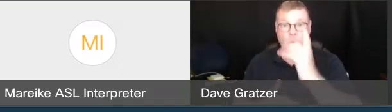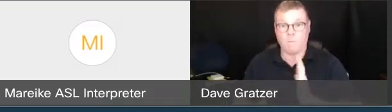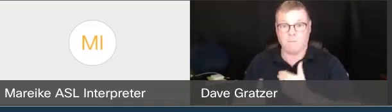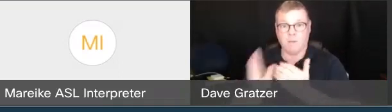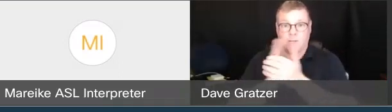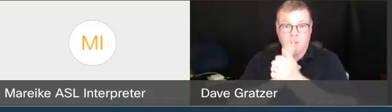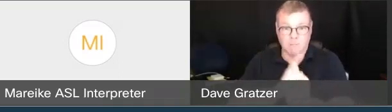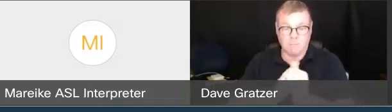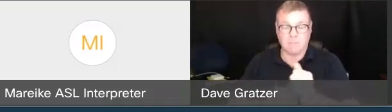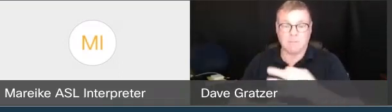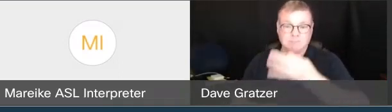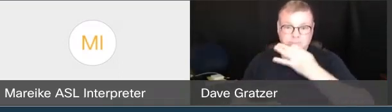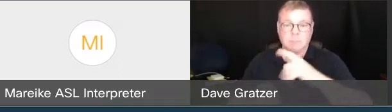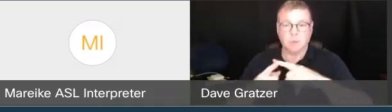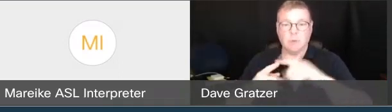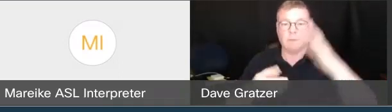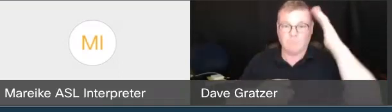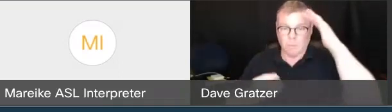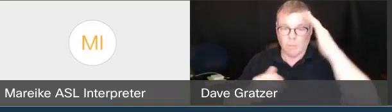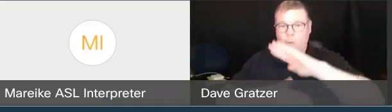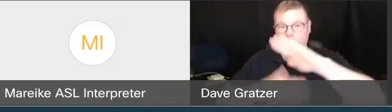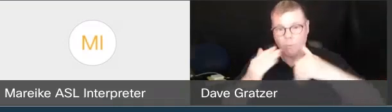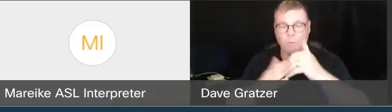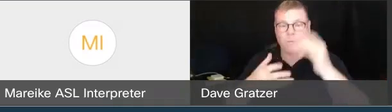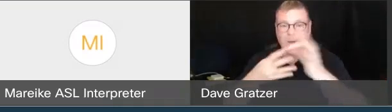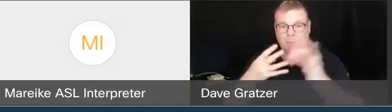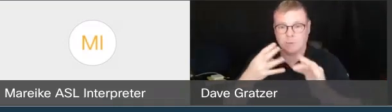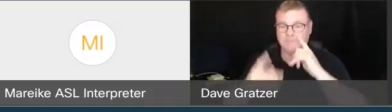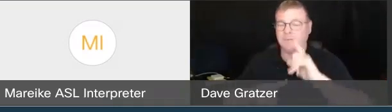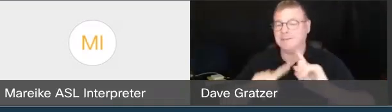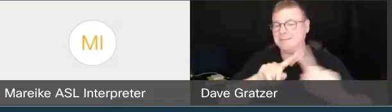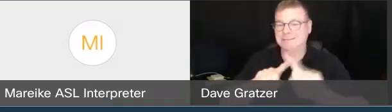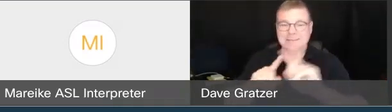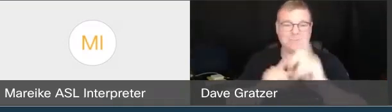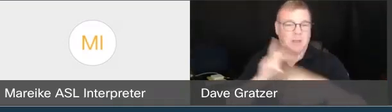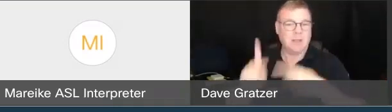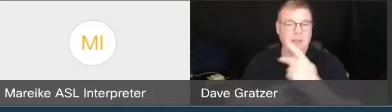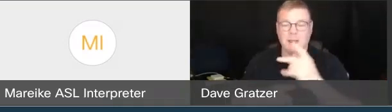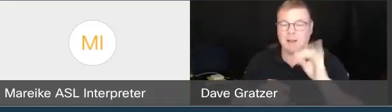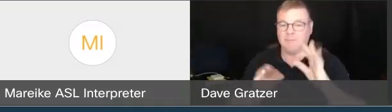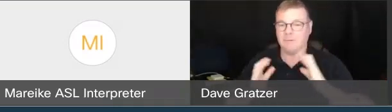aware of all the options for all types of clients, with all types of legal histories. And I'm also